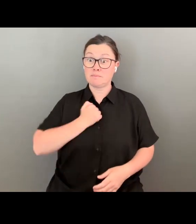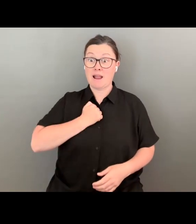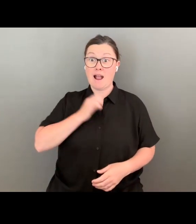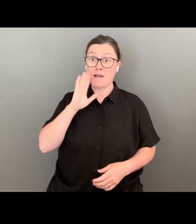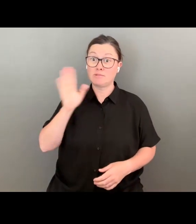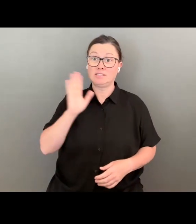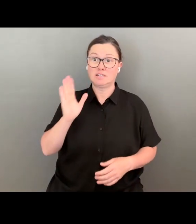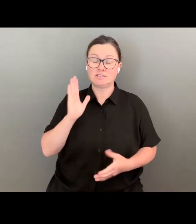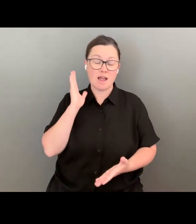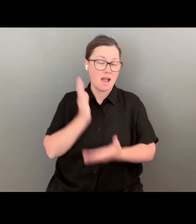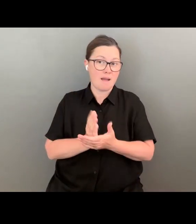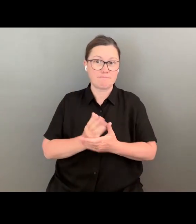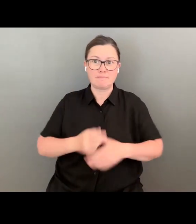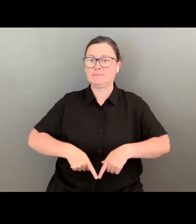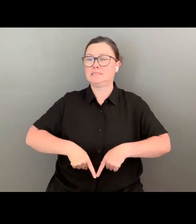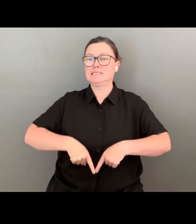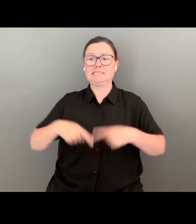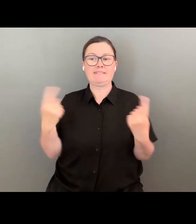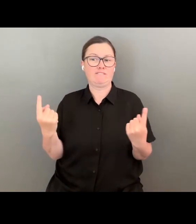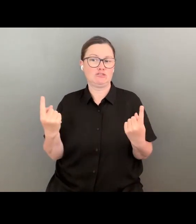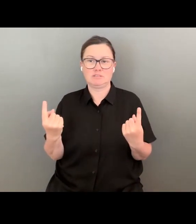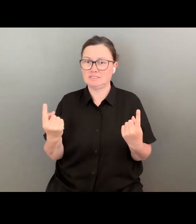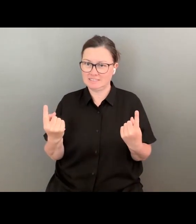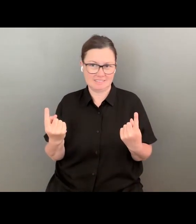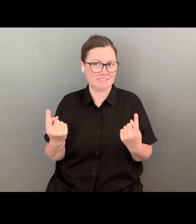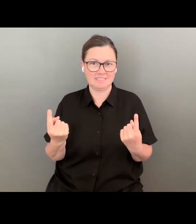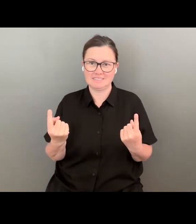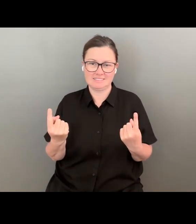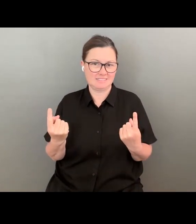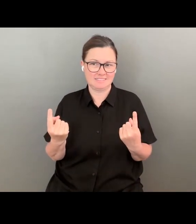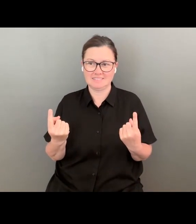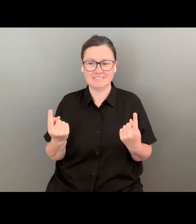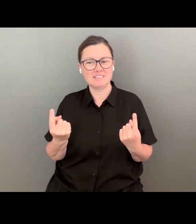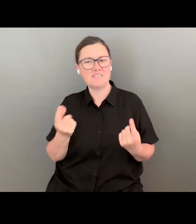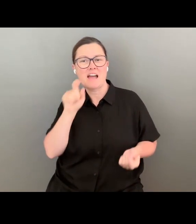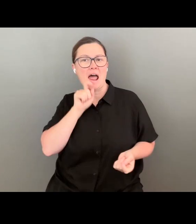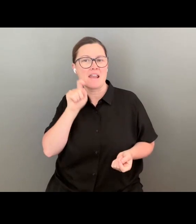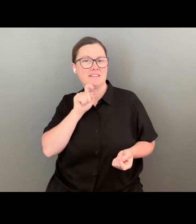Oh, and very, very light hearted. Oh, this this does look very important.